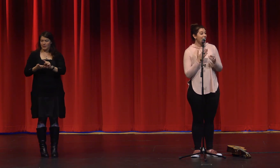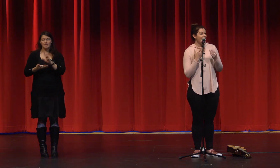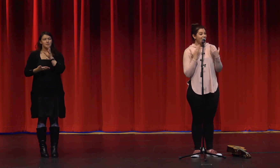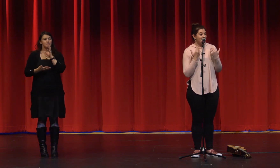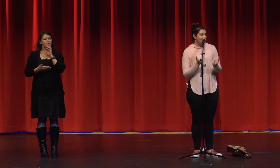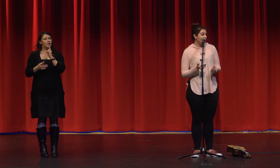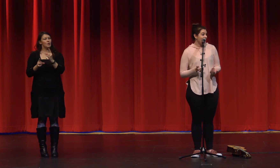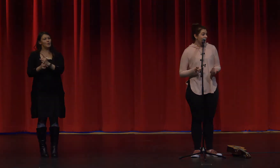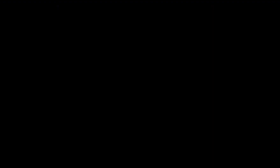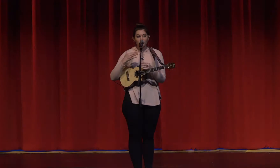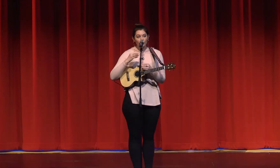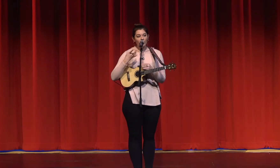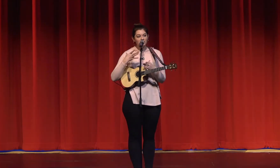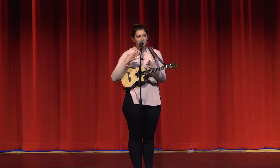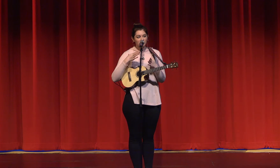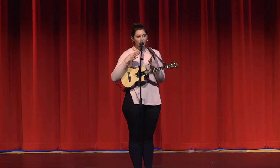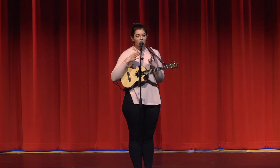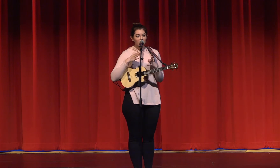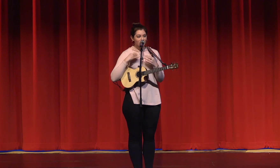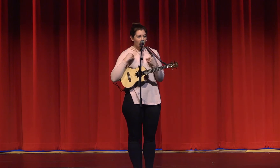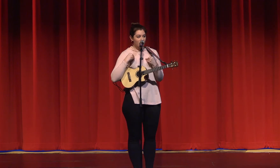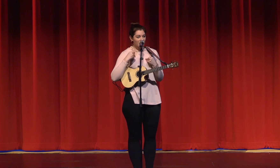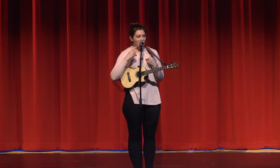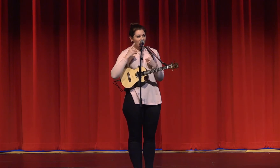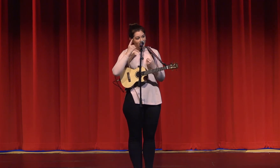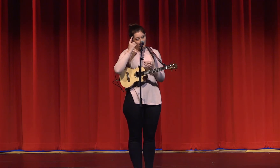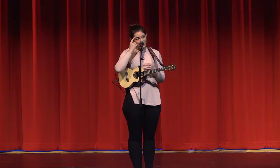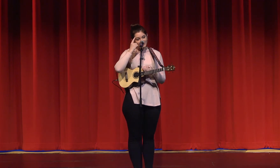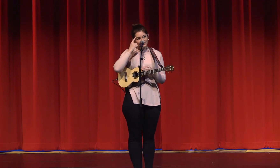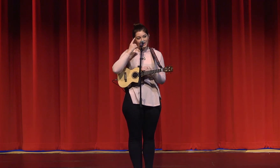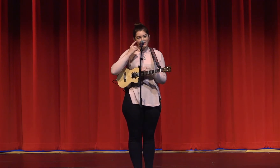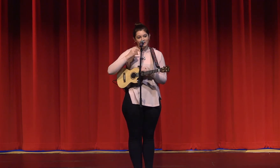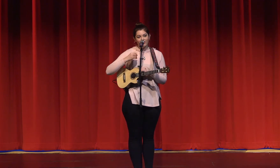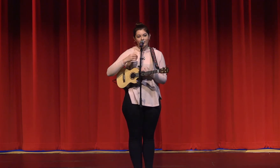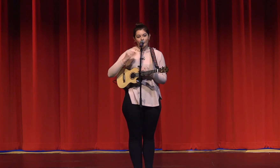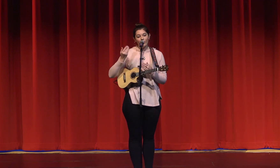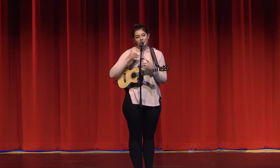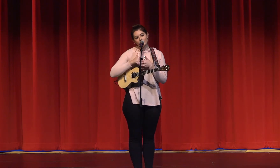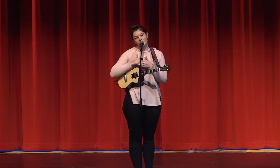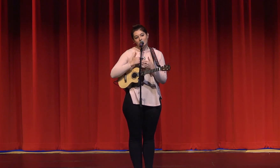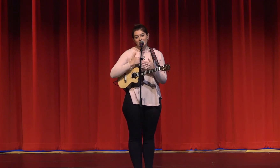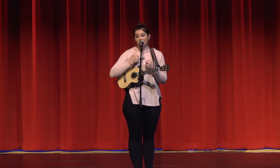singing. So once I started adopting that that mindset what's within me is